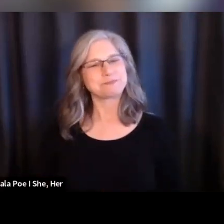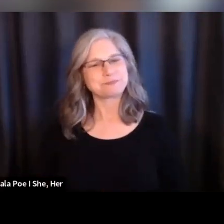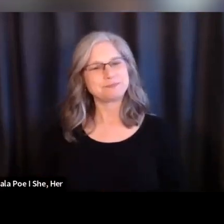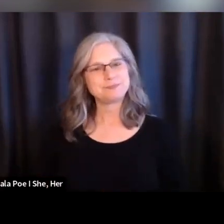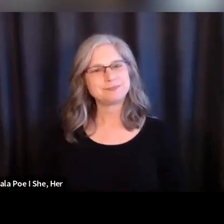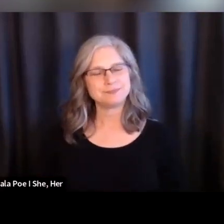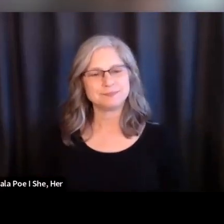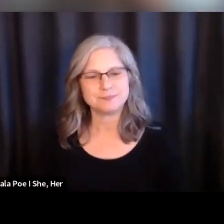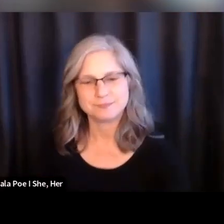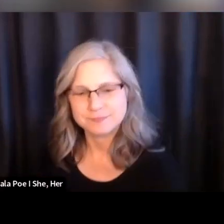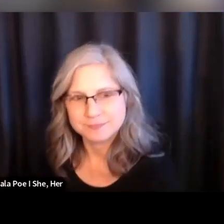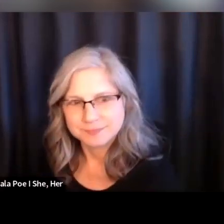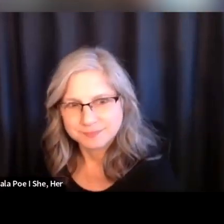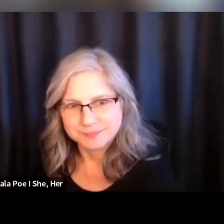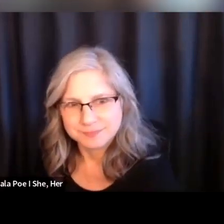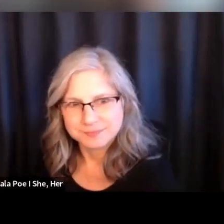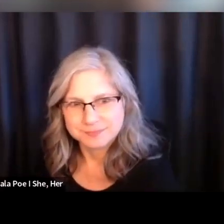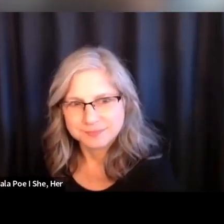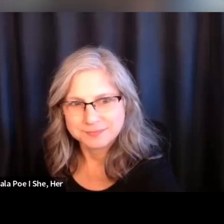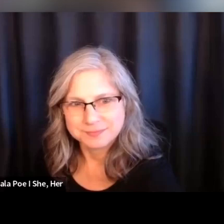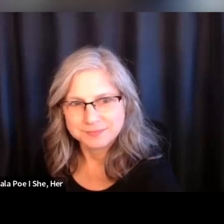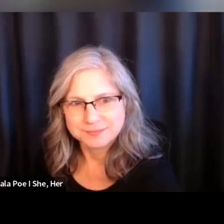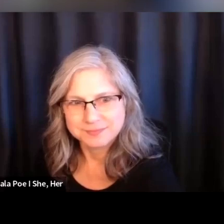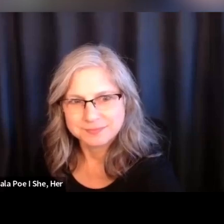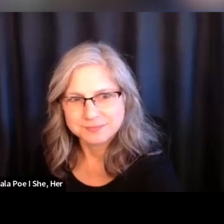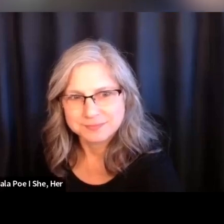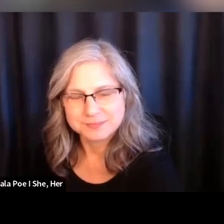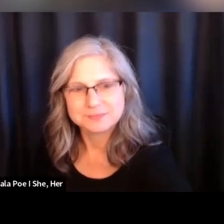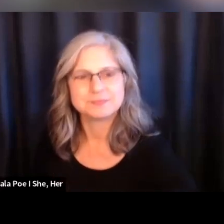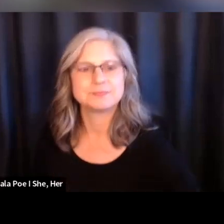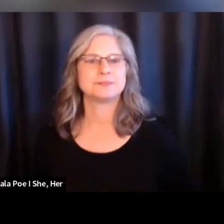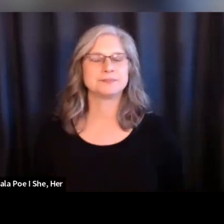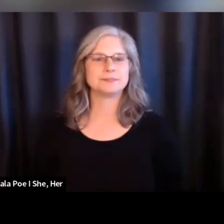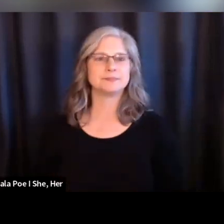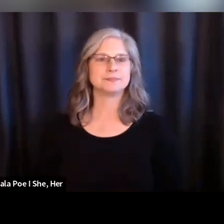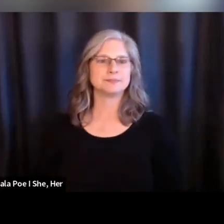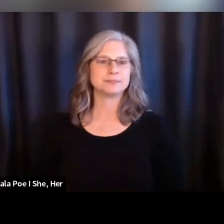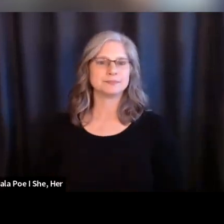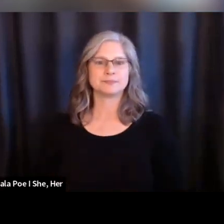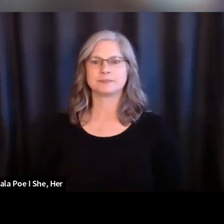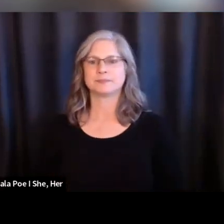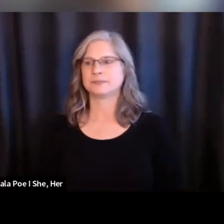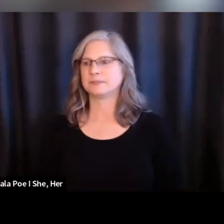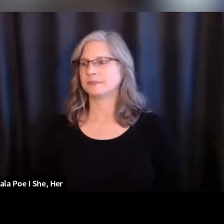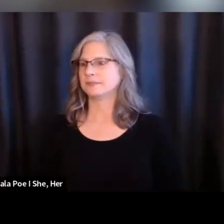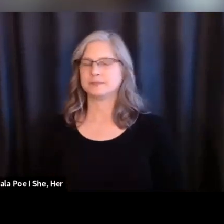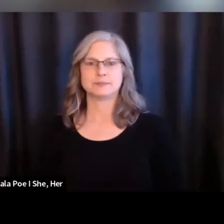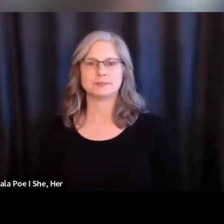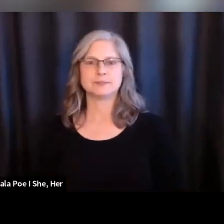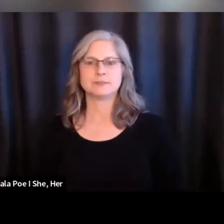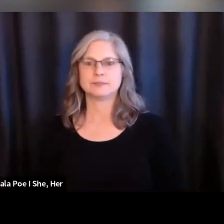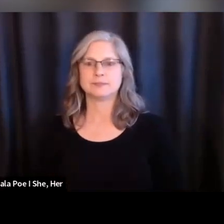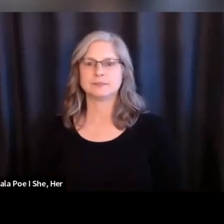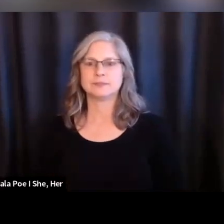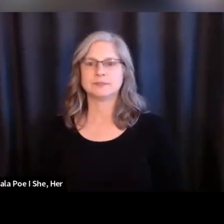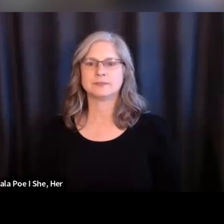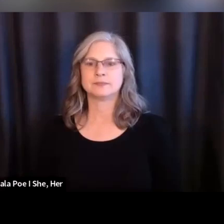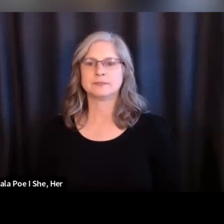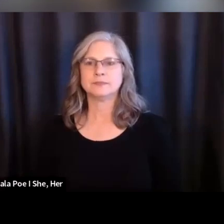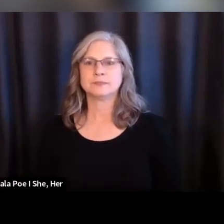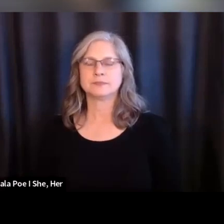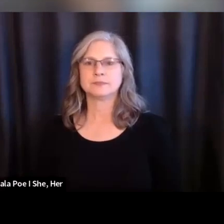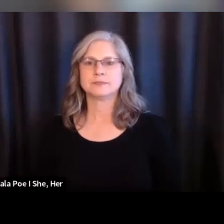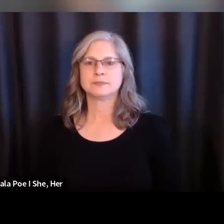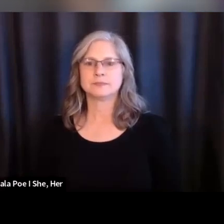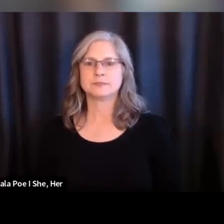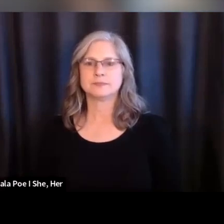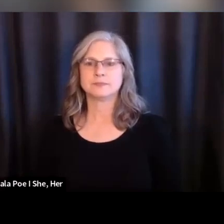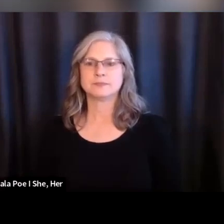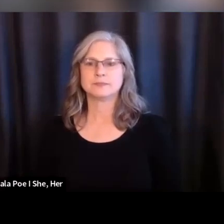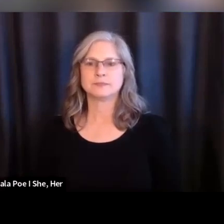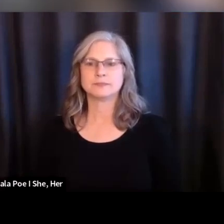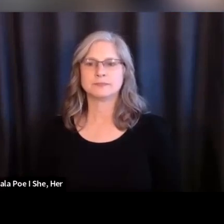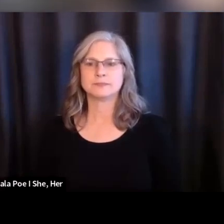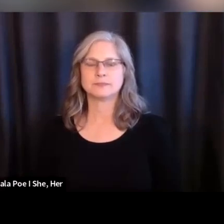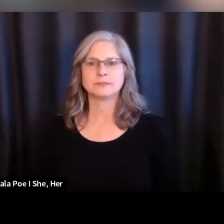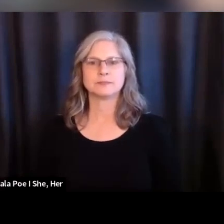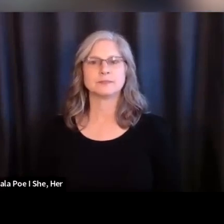So it's been a long day.